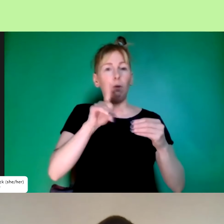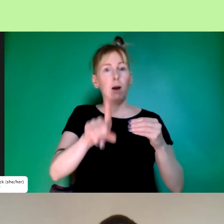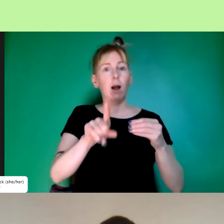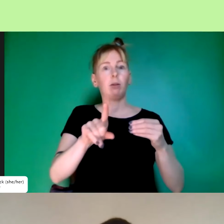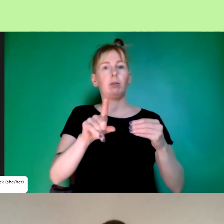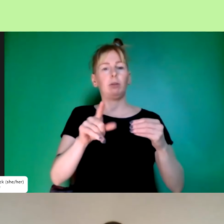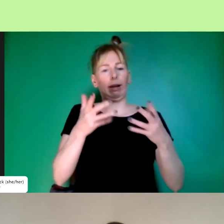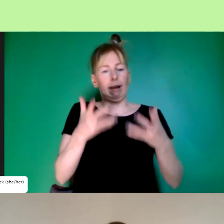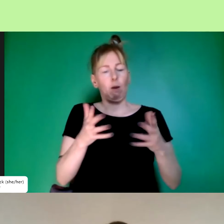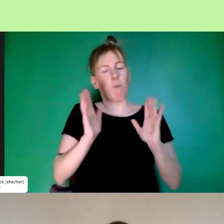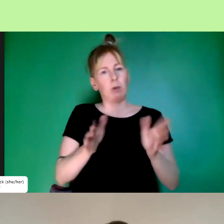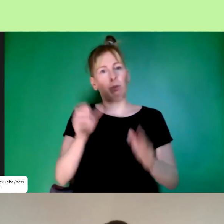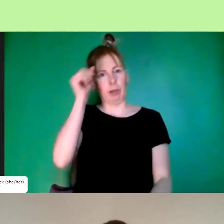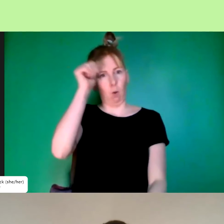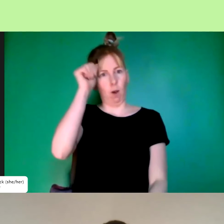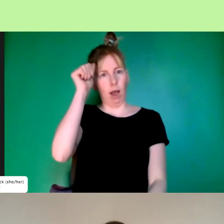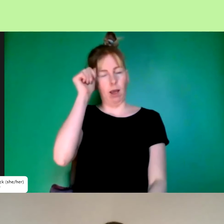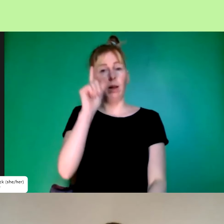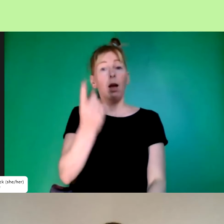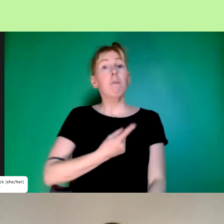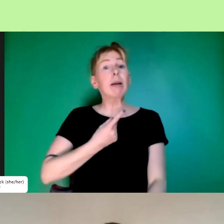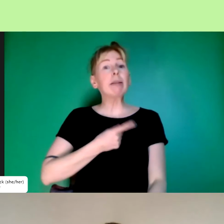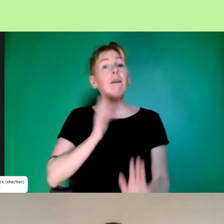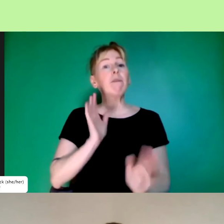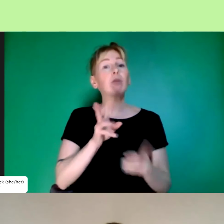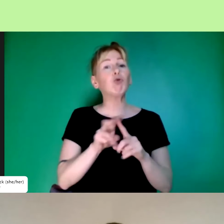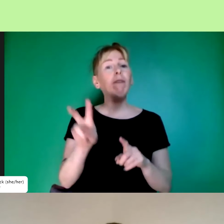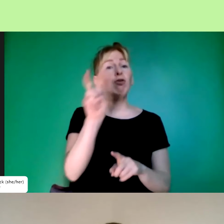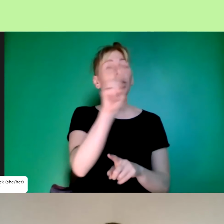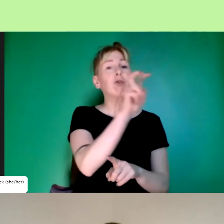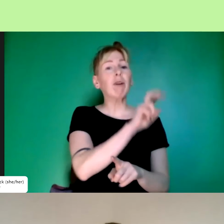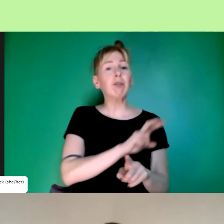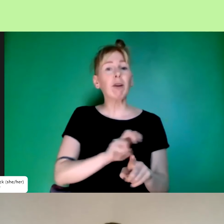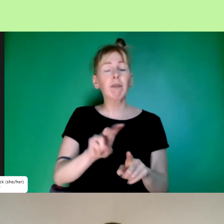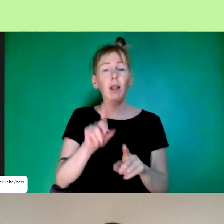and like, how do I mitigate that, and the mitigation of that, as it's like, I have to find a